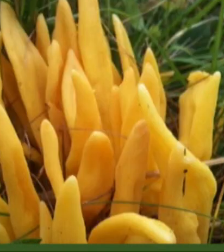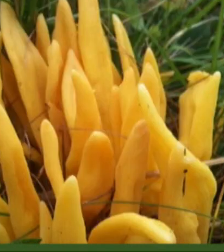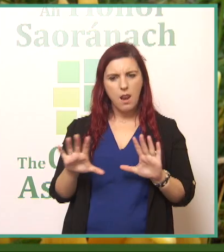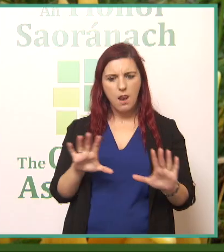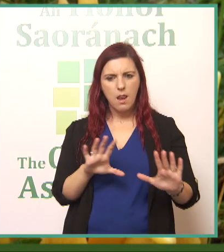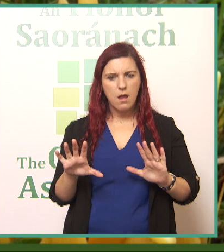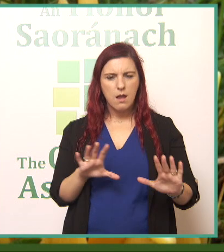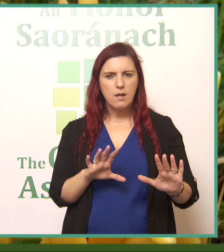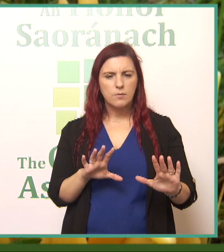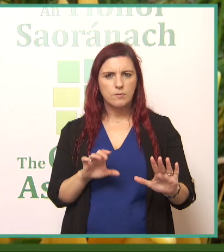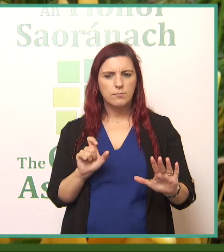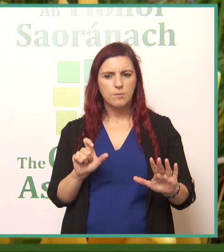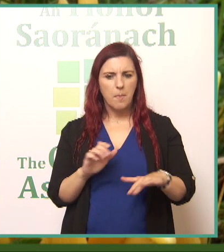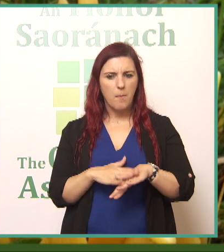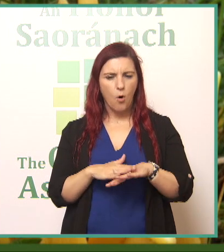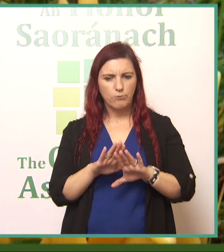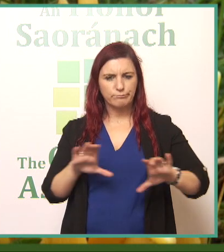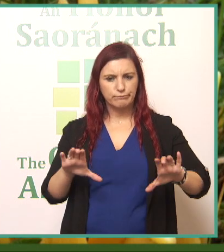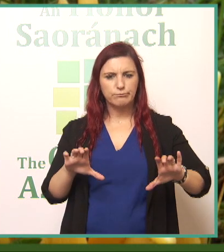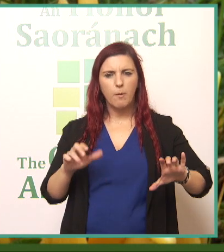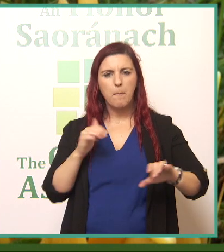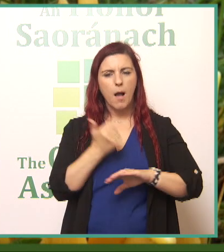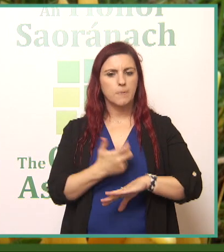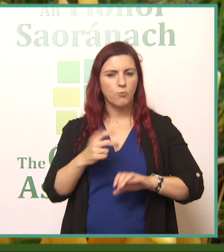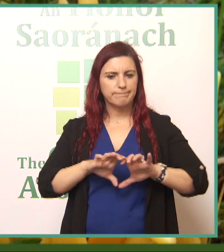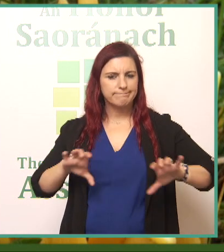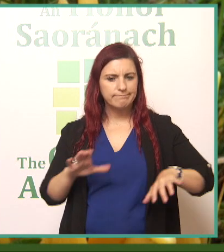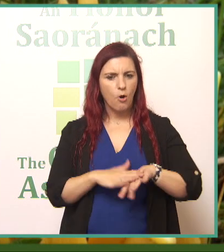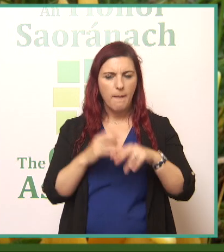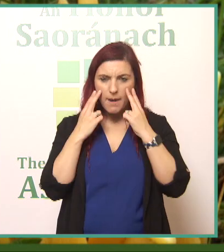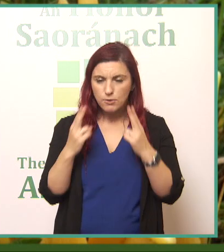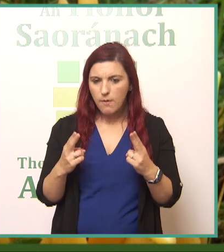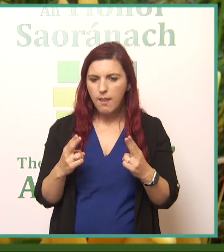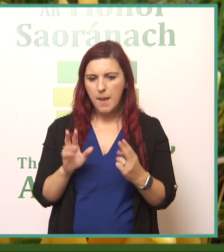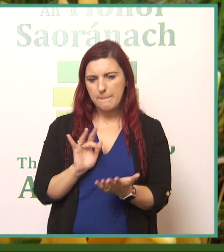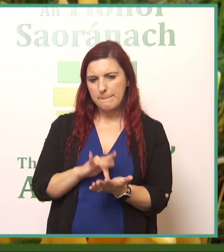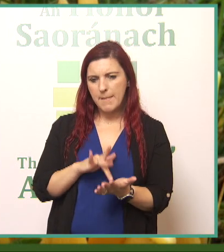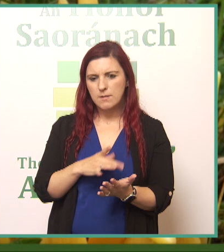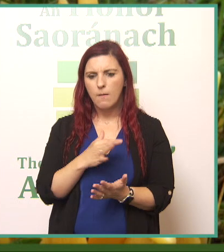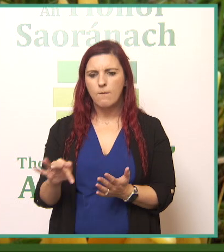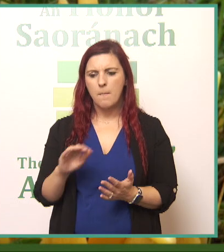example are calcareous species Rich grasslands the middle image is from the Callos beside